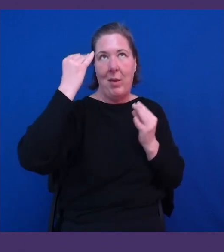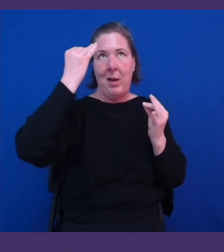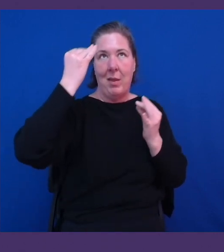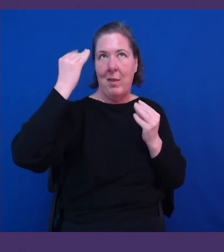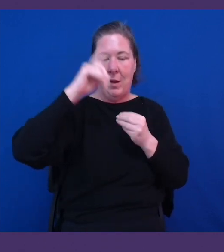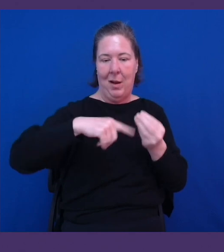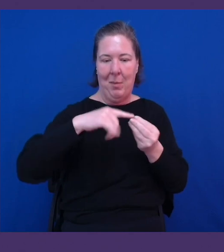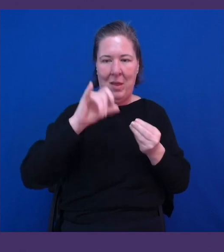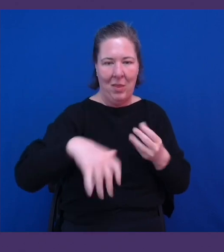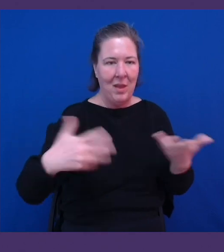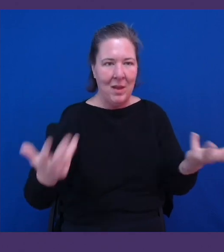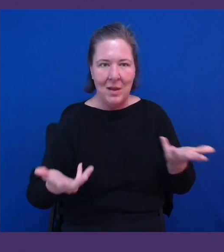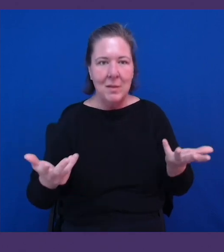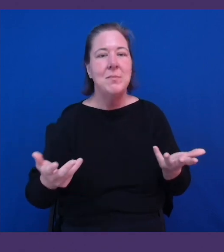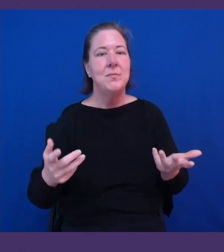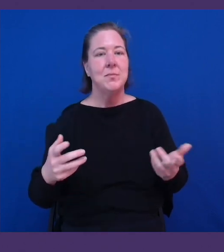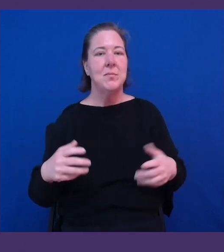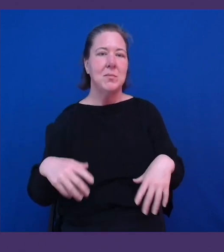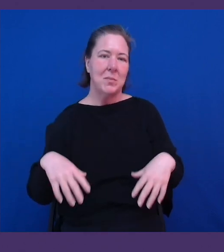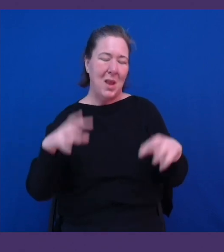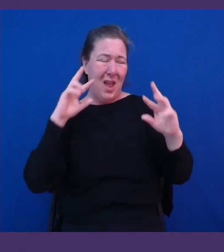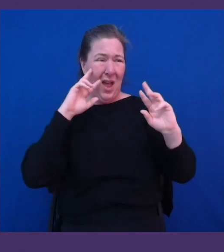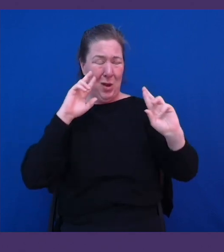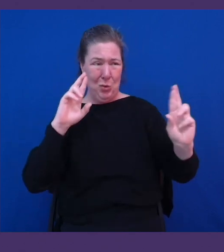I do hope it'll encourage other organizations